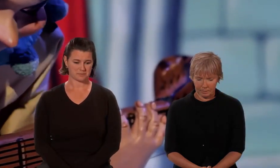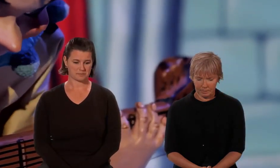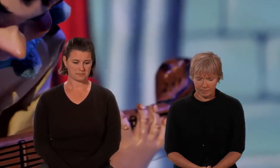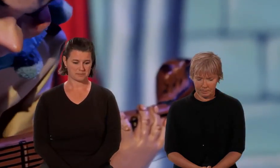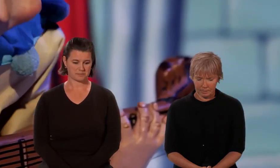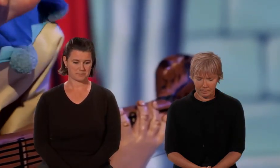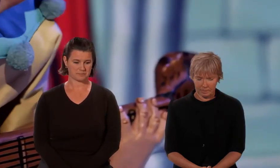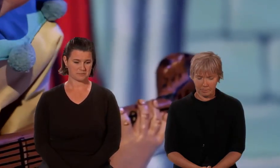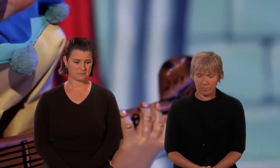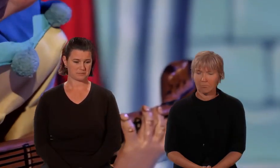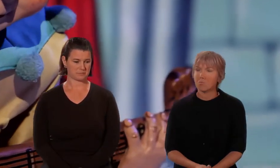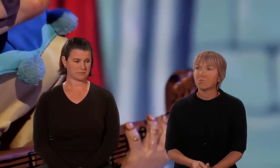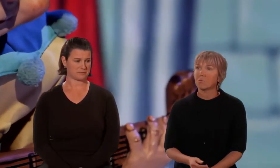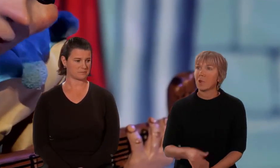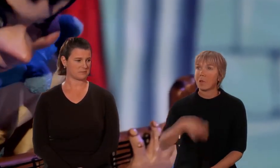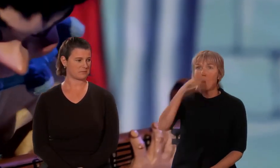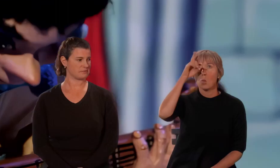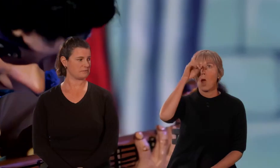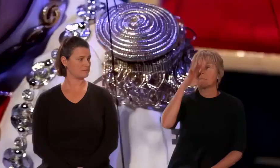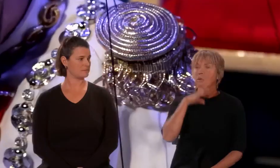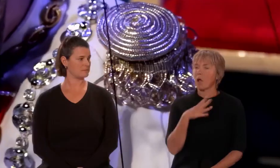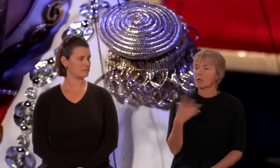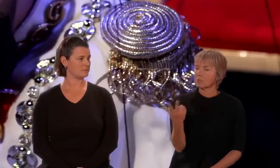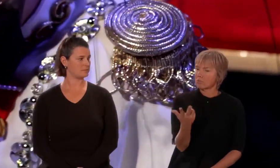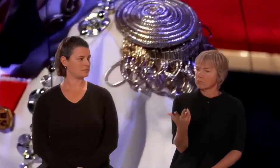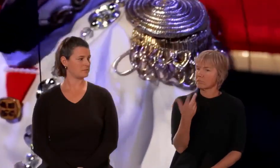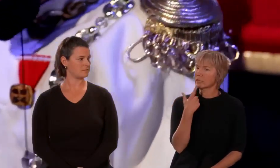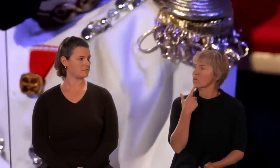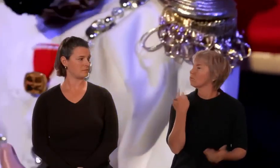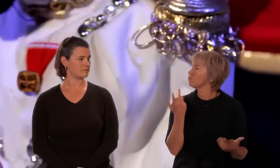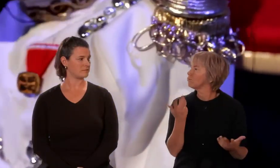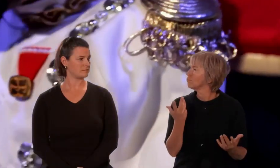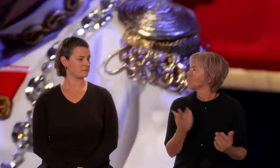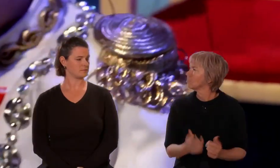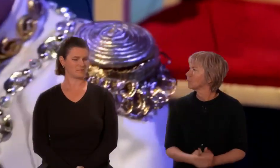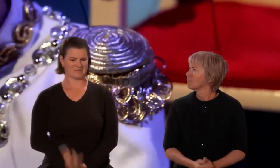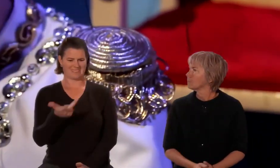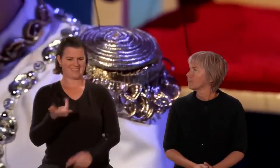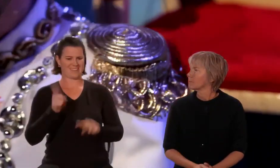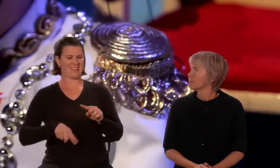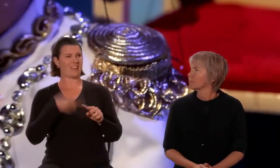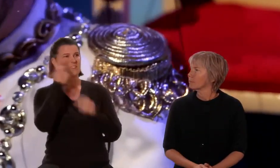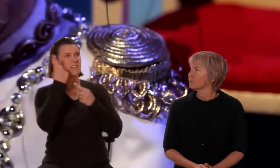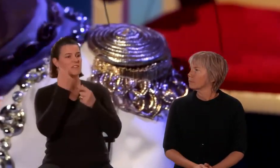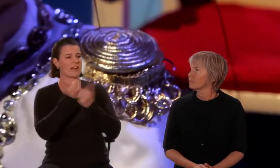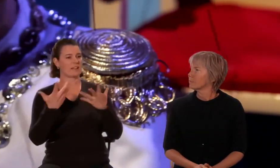[jester] What do your wise men say? [King] They can think of no way to hide the moon that will not make the Princess Lenore ill.